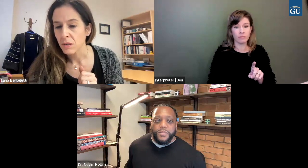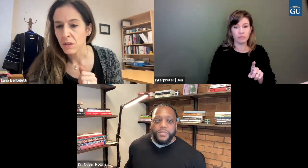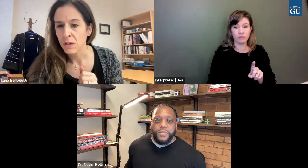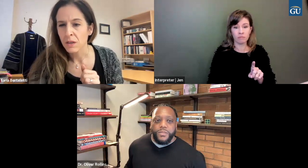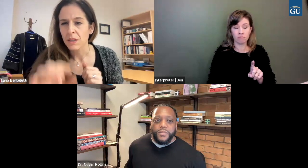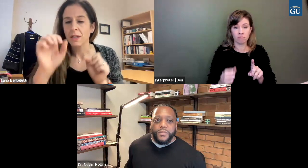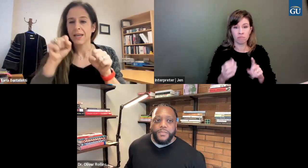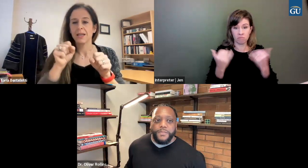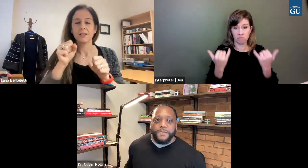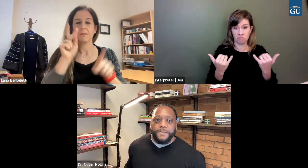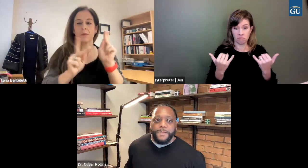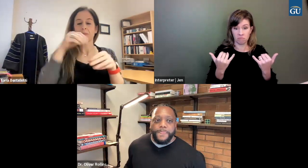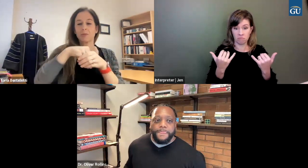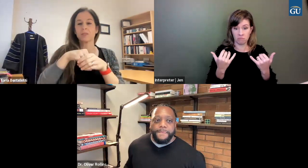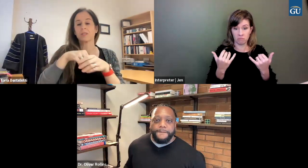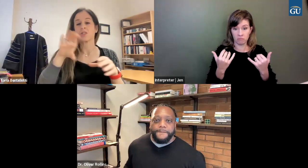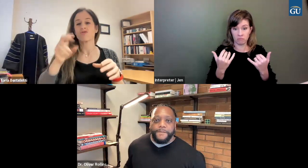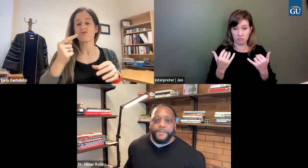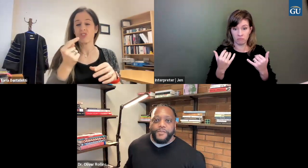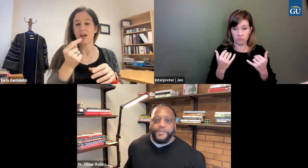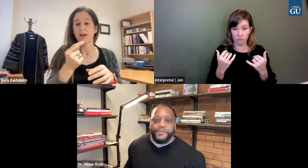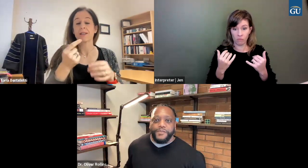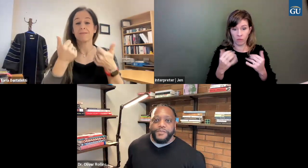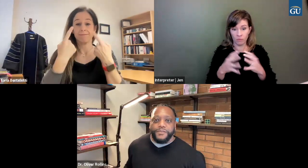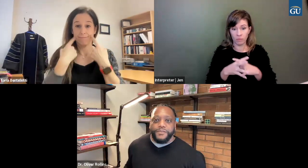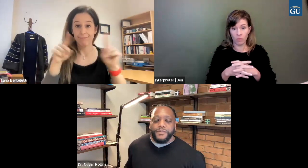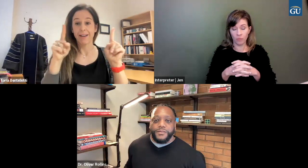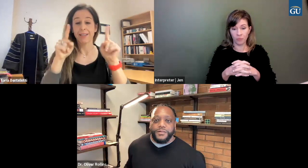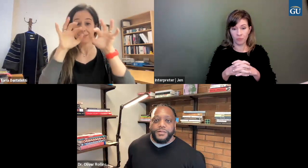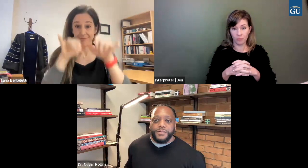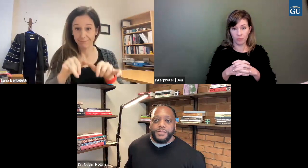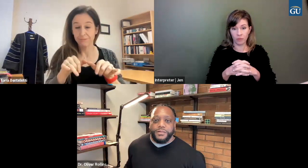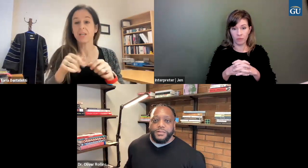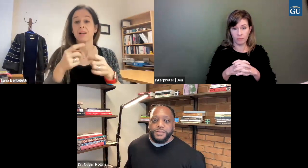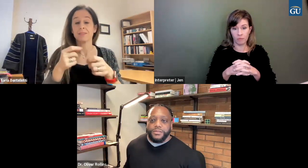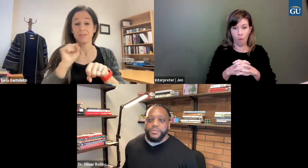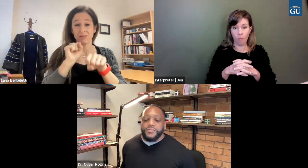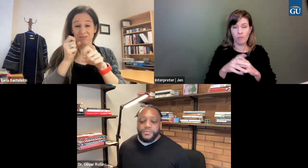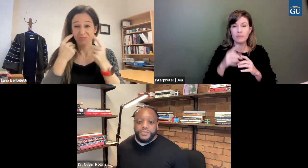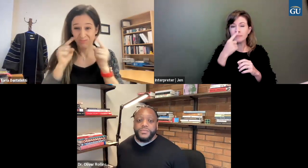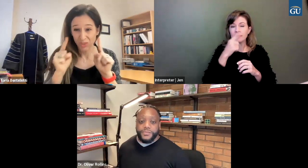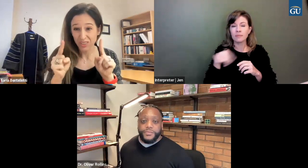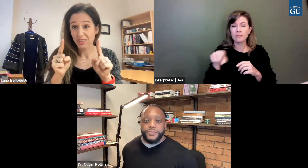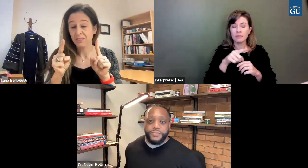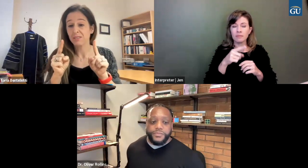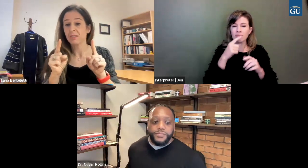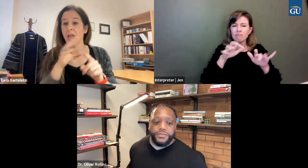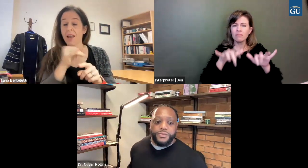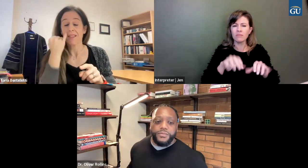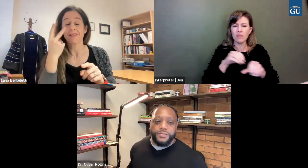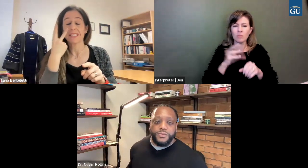both our presenter and our interpreter. Can people let us know in the chat if they are able to see the interpreter